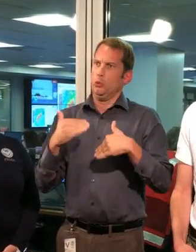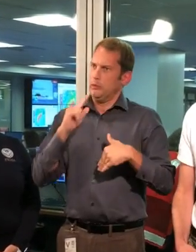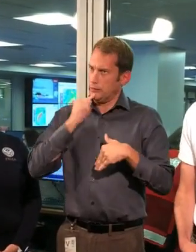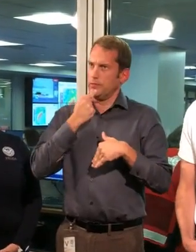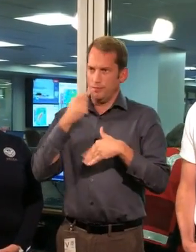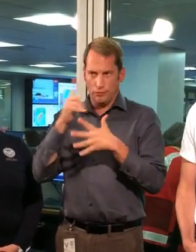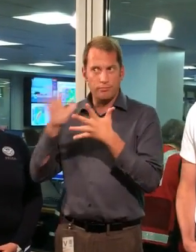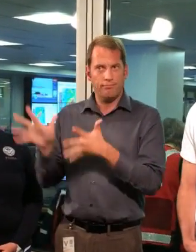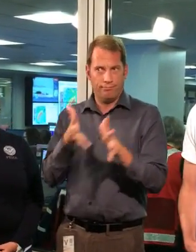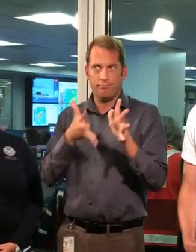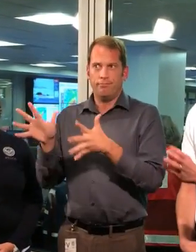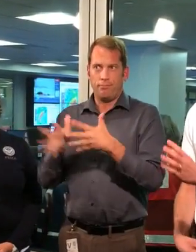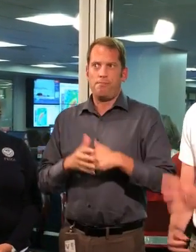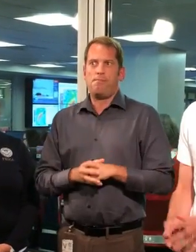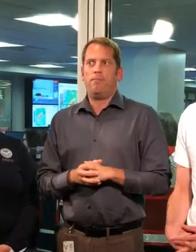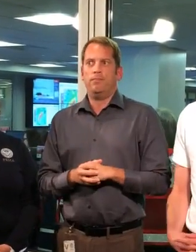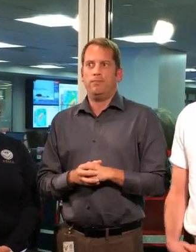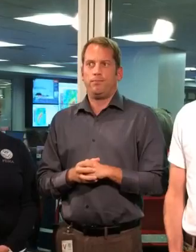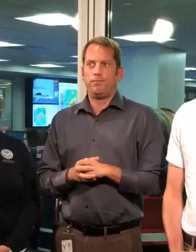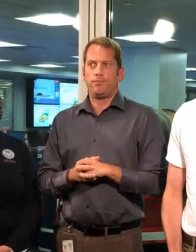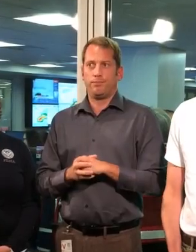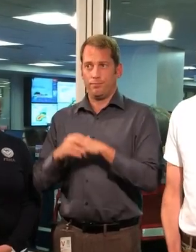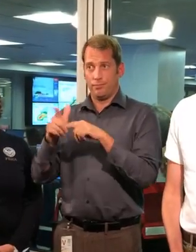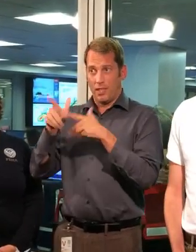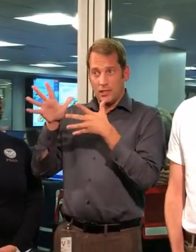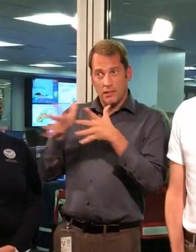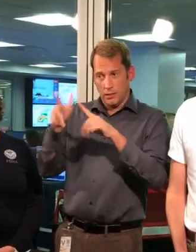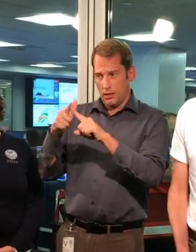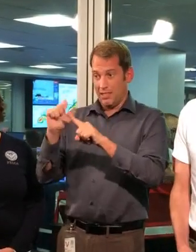say, South Carolina up to the outer banks of North Carolina.